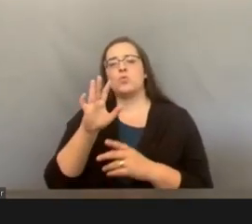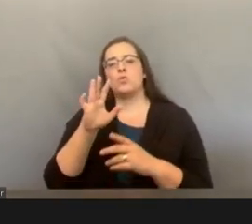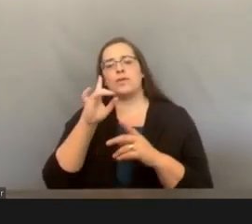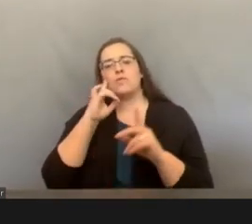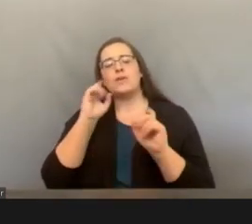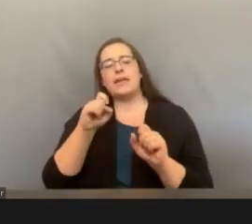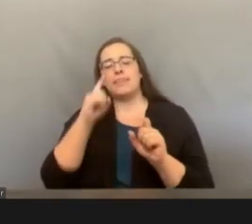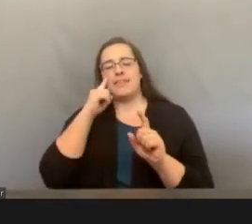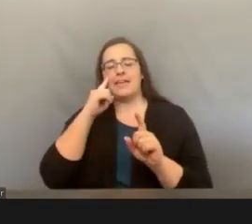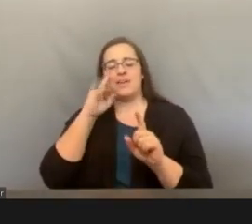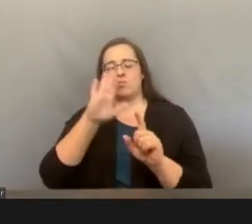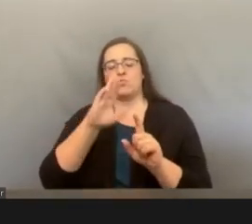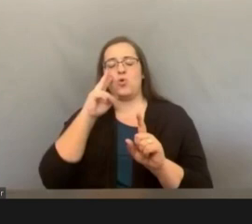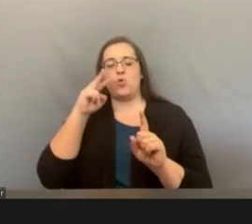THE NEGATIVE BENEFITING THIS